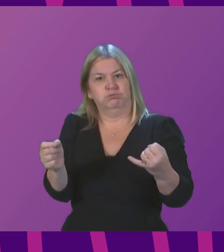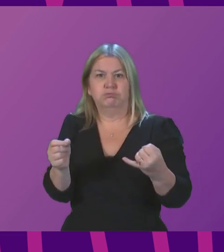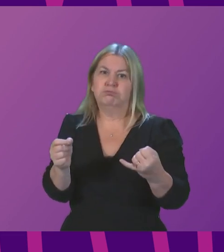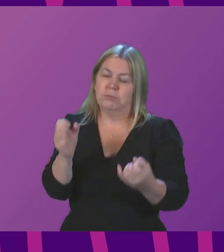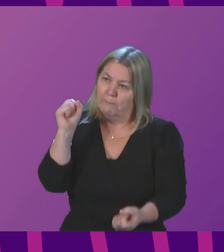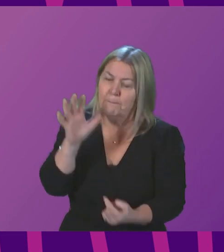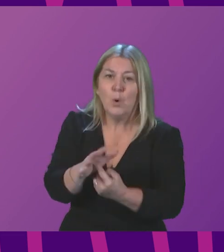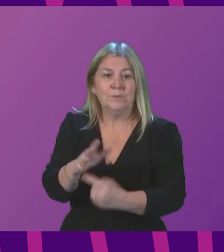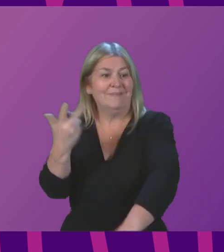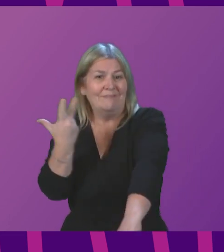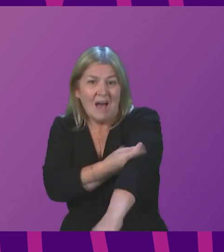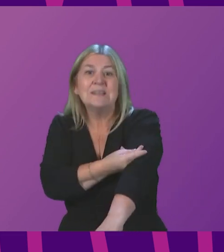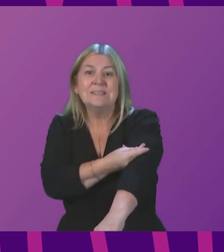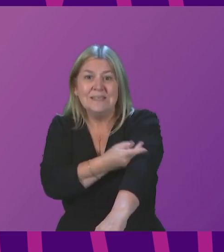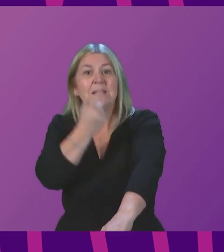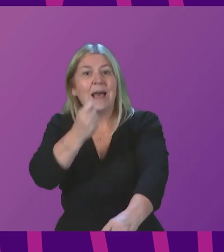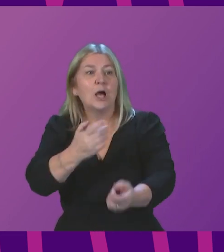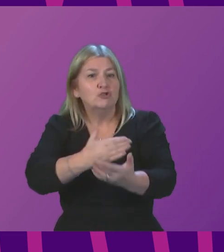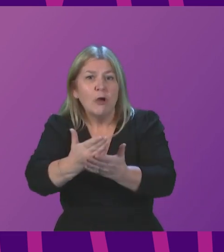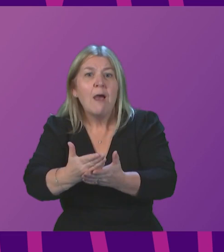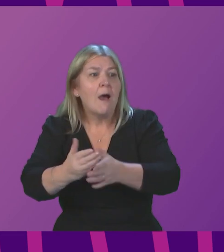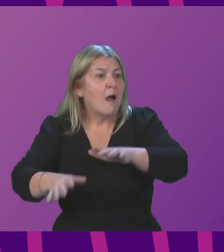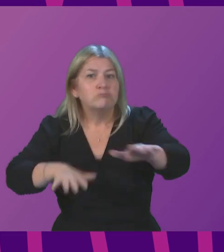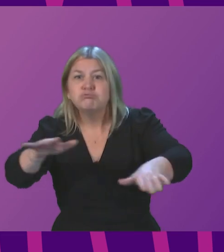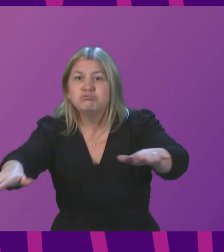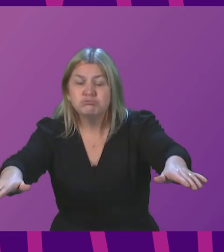just to everybody here, in our own country, but to everybody across the world as quickly